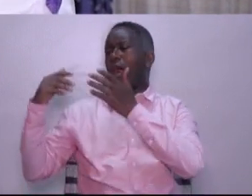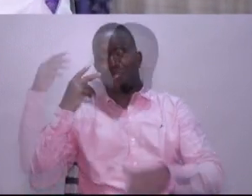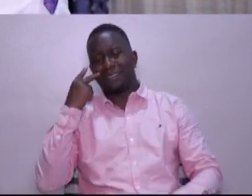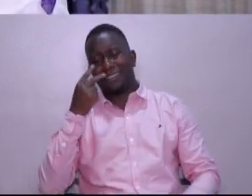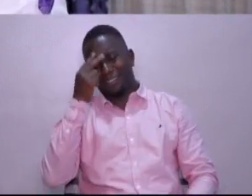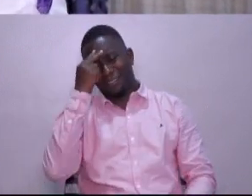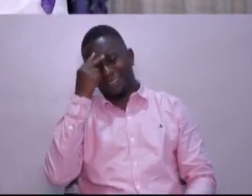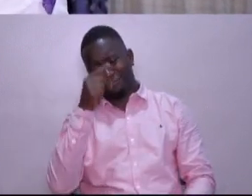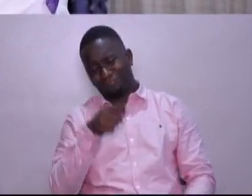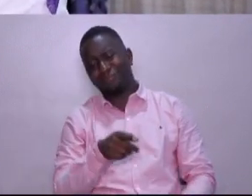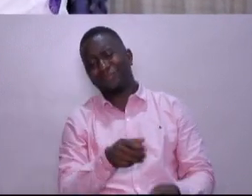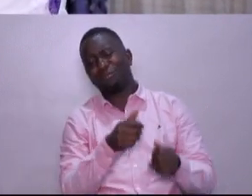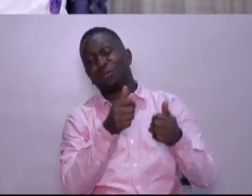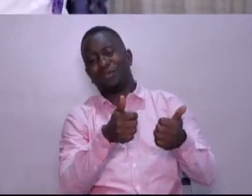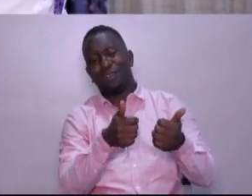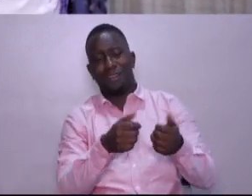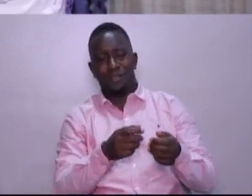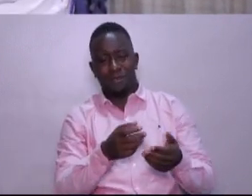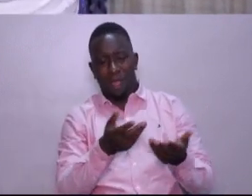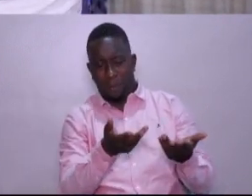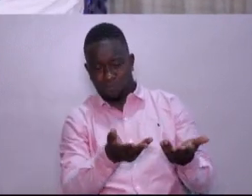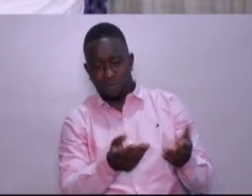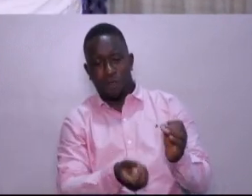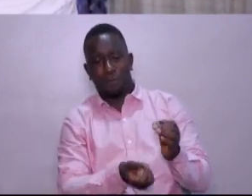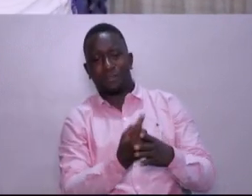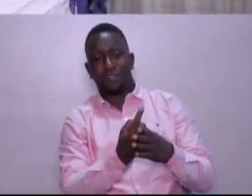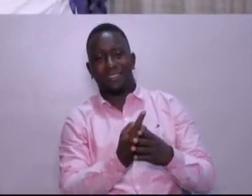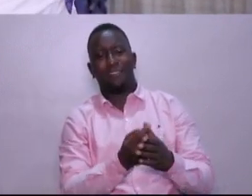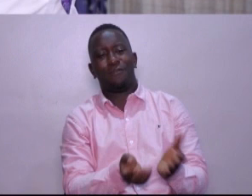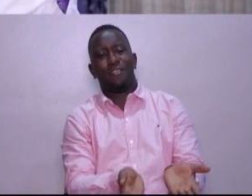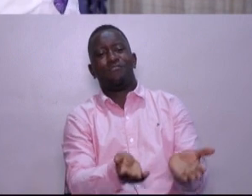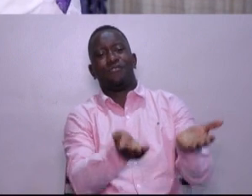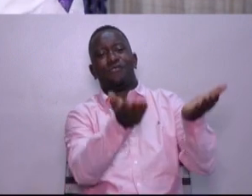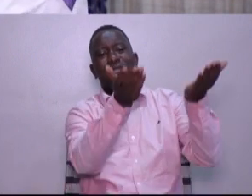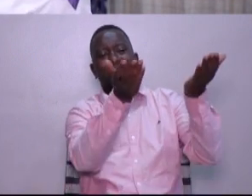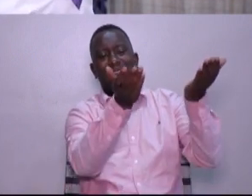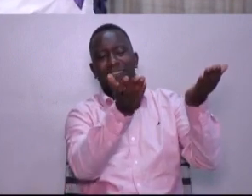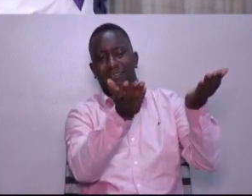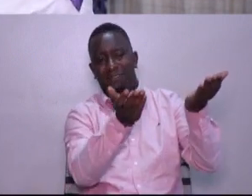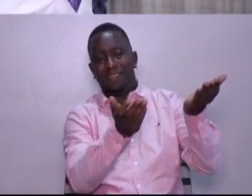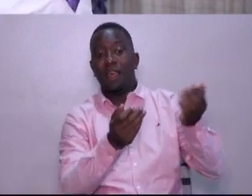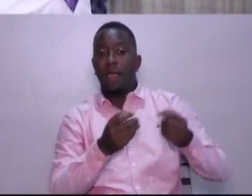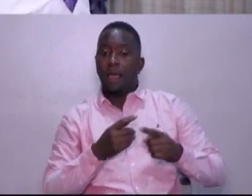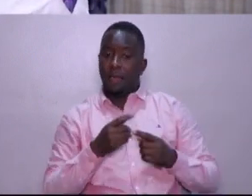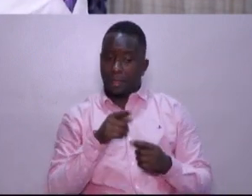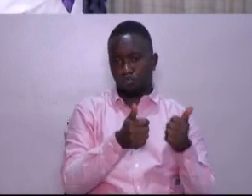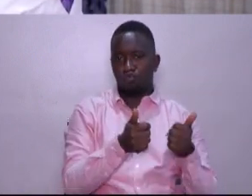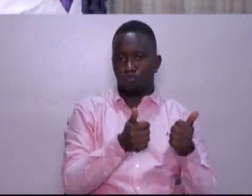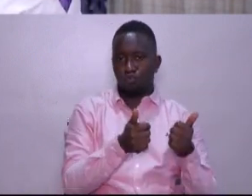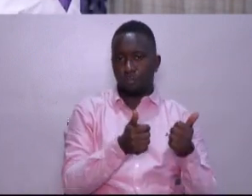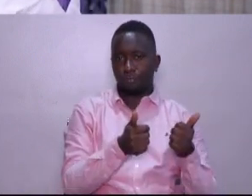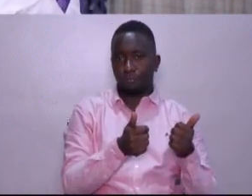but there is room for improvement so that was good now we need to understand these three components